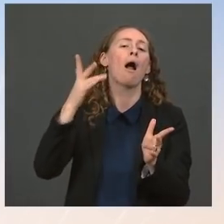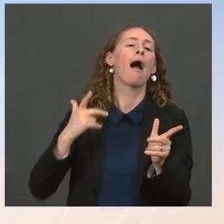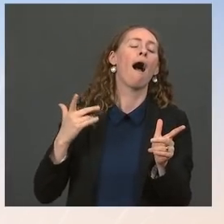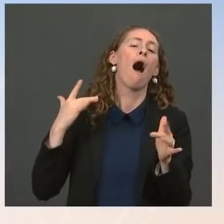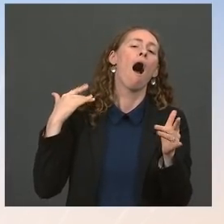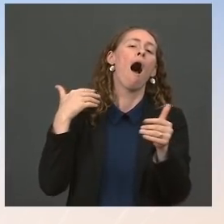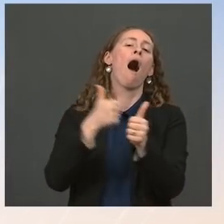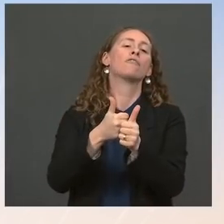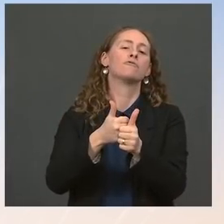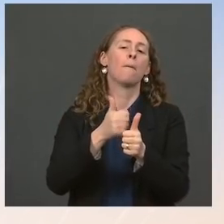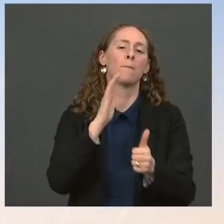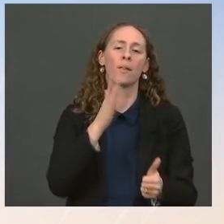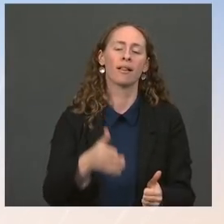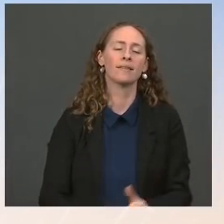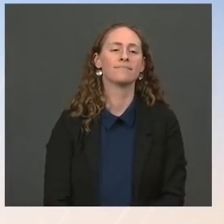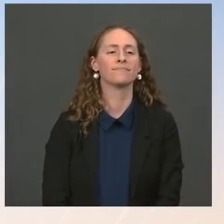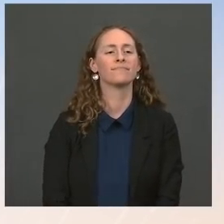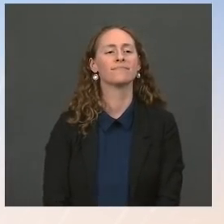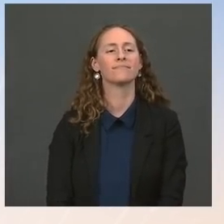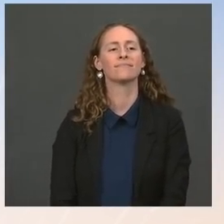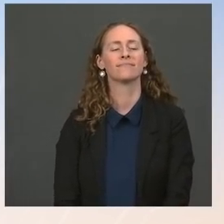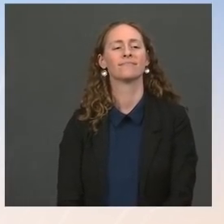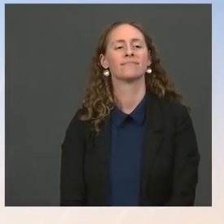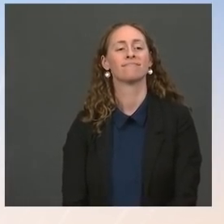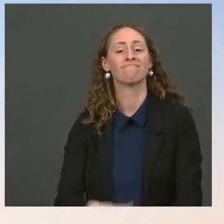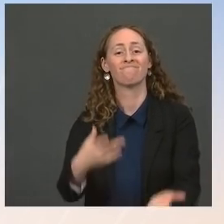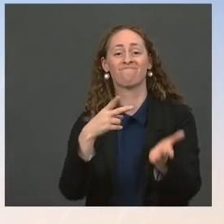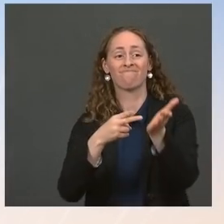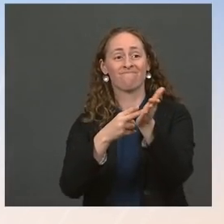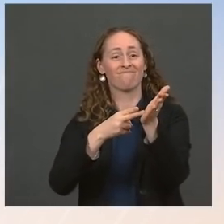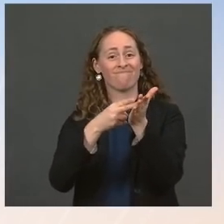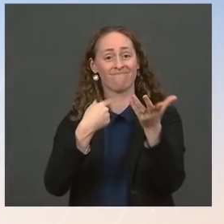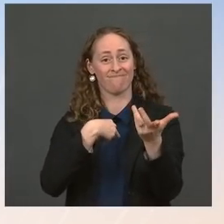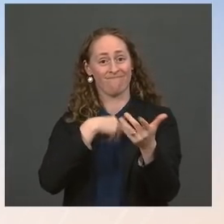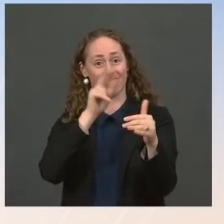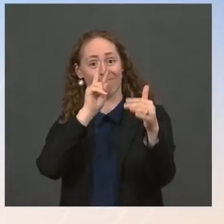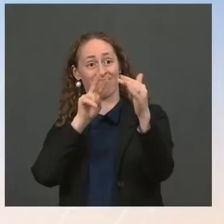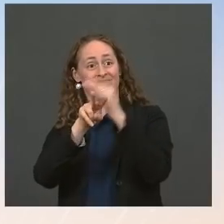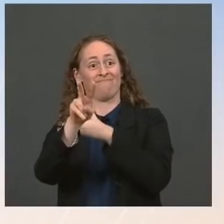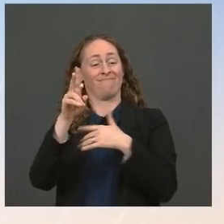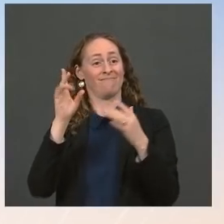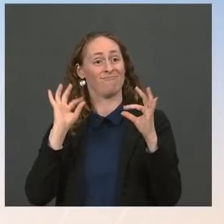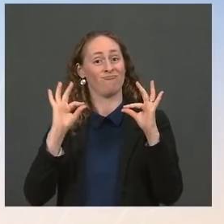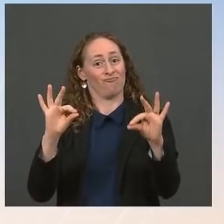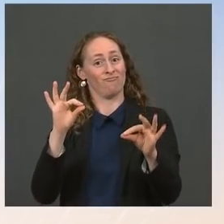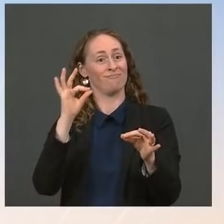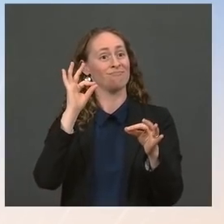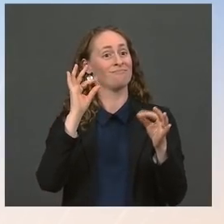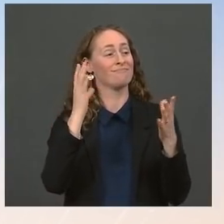Look, we -- I can't make a prediction from you -- for you that we're going to solve every issue tomorrow and next week; we're not.